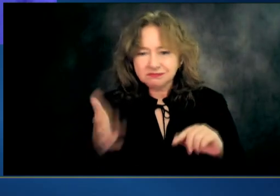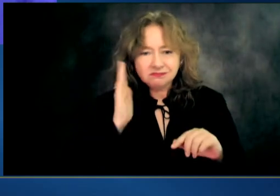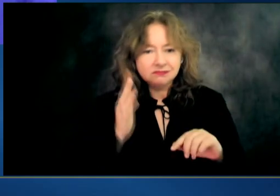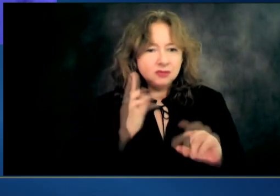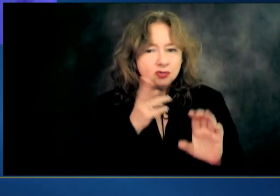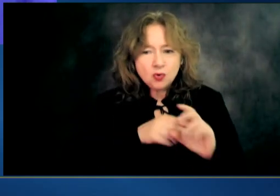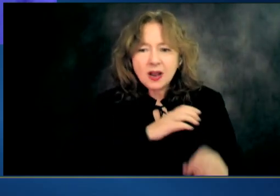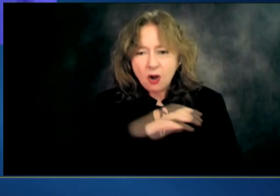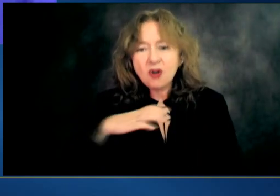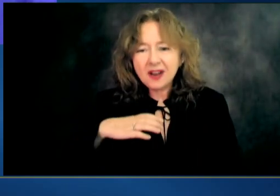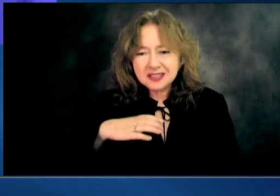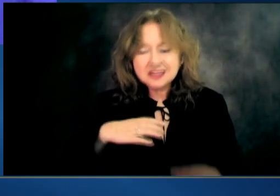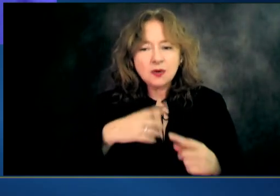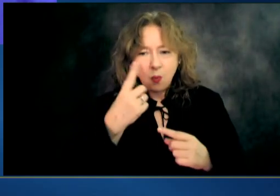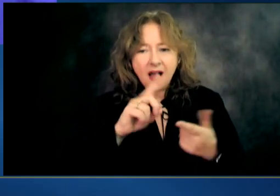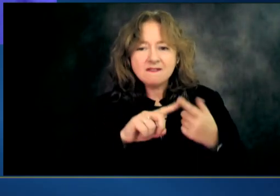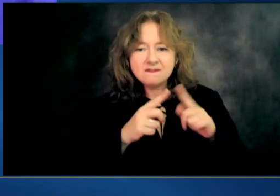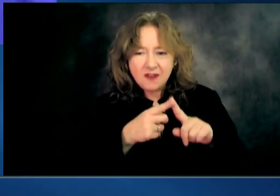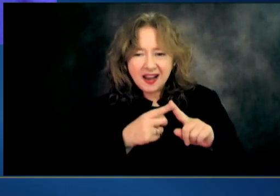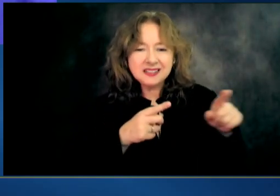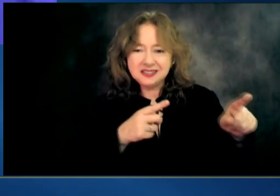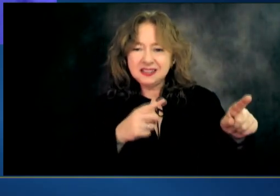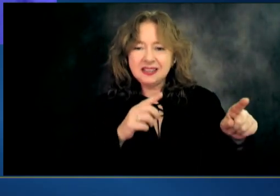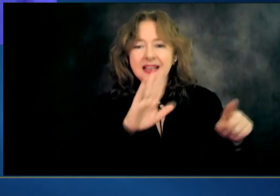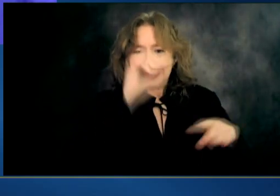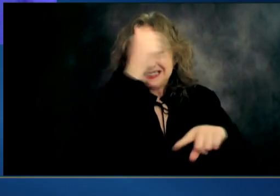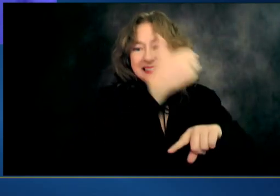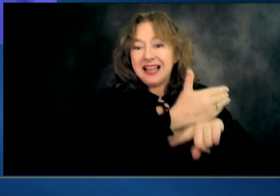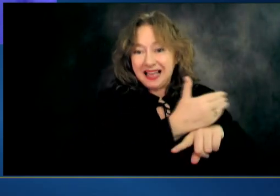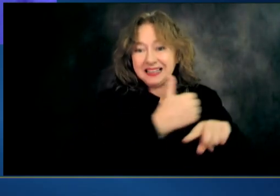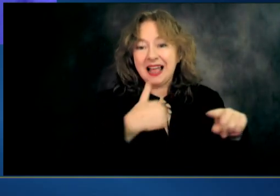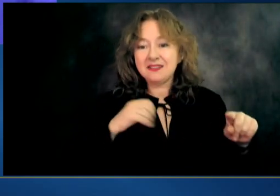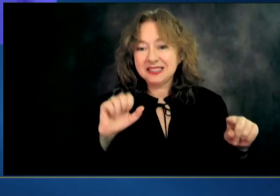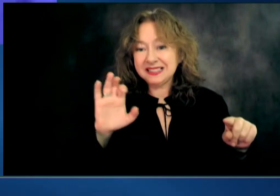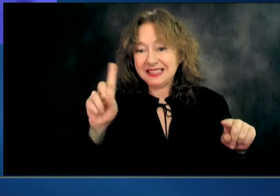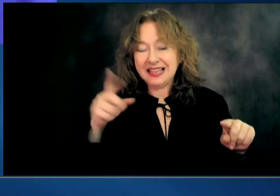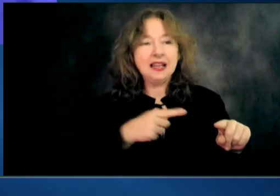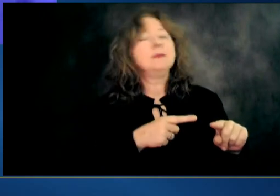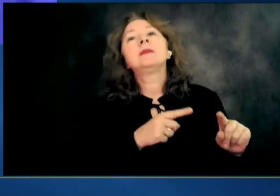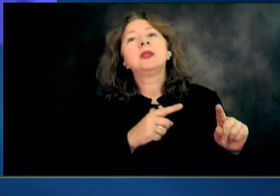on a committee with me whose son had sickle cell, and I just remember all the stories whenever we'd